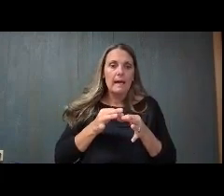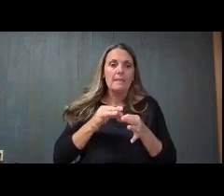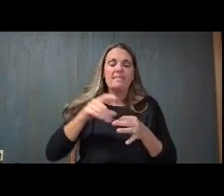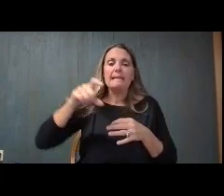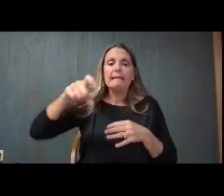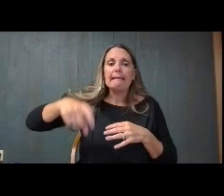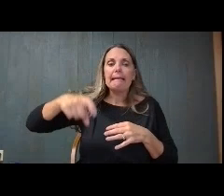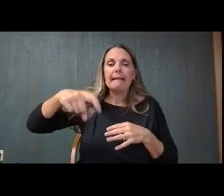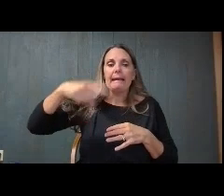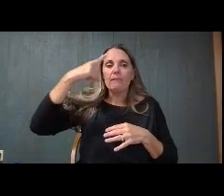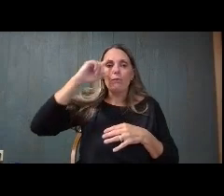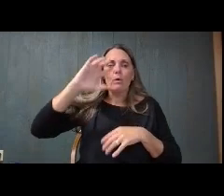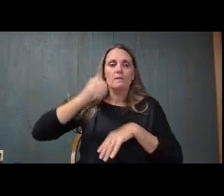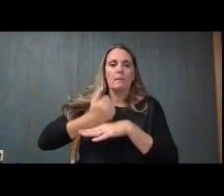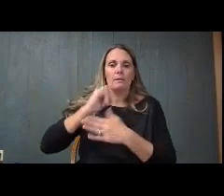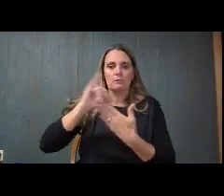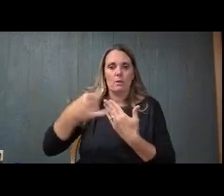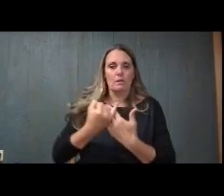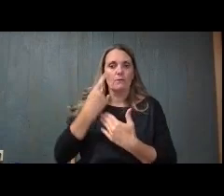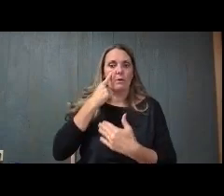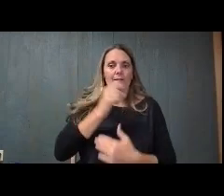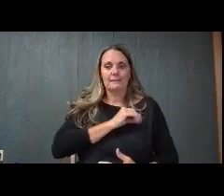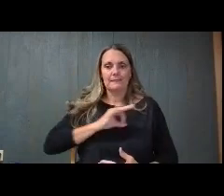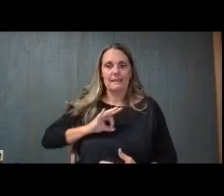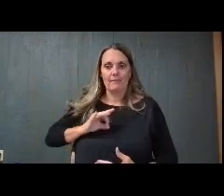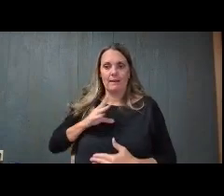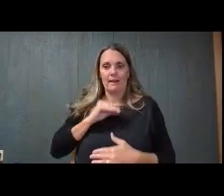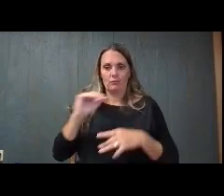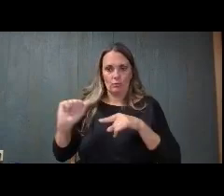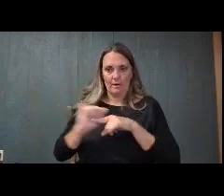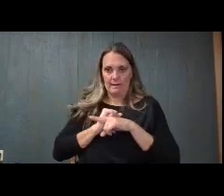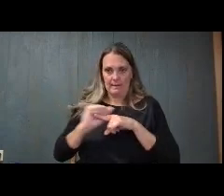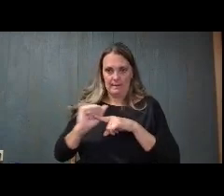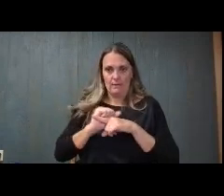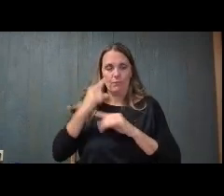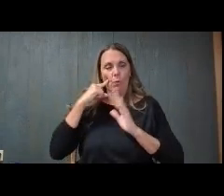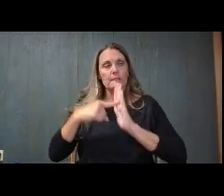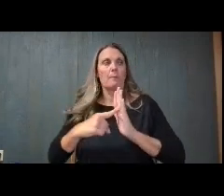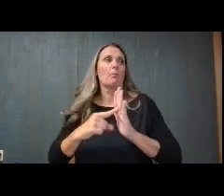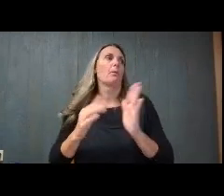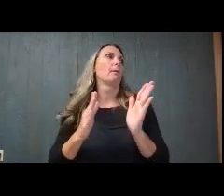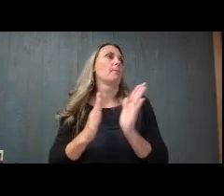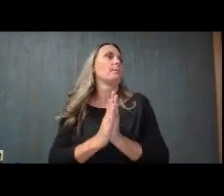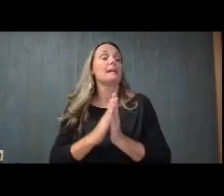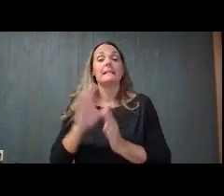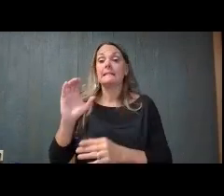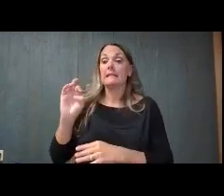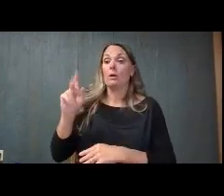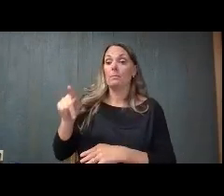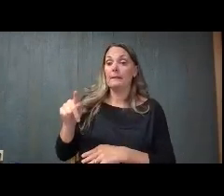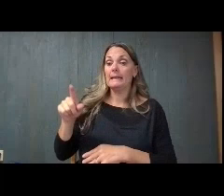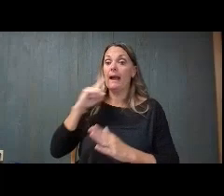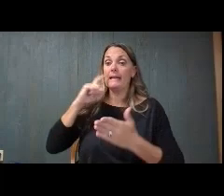for the establishment project for staffing and training. For example, did the CSP identify the specific